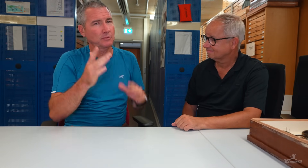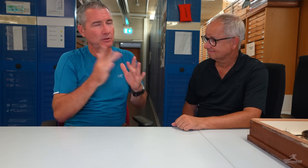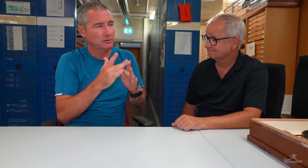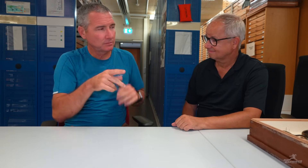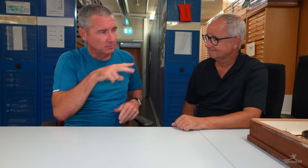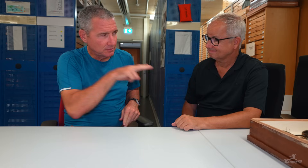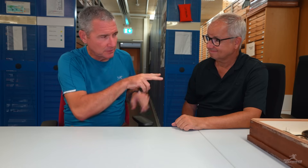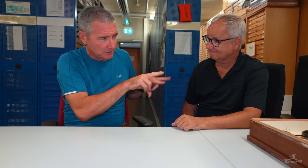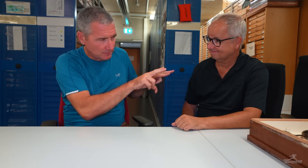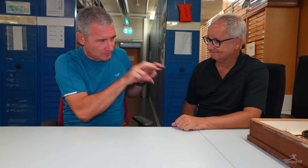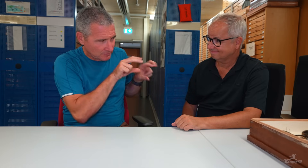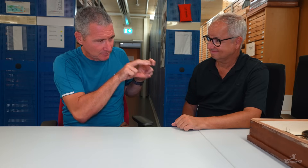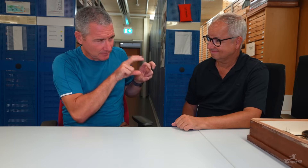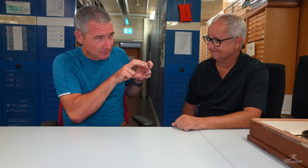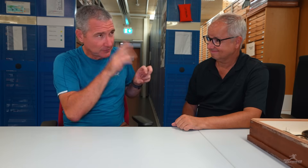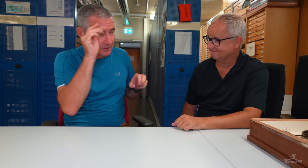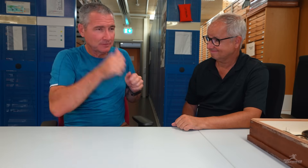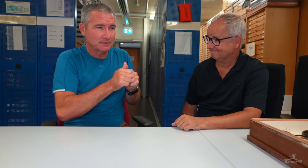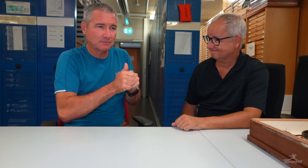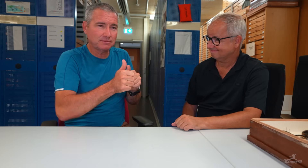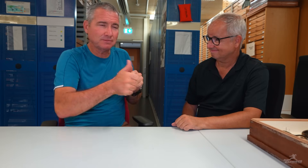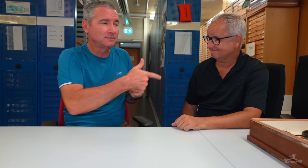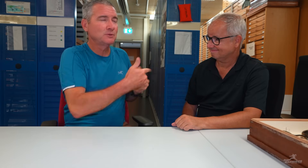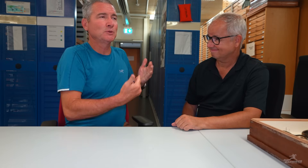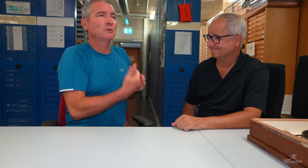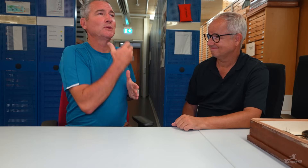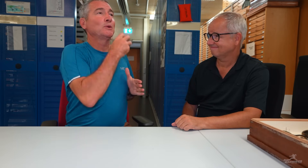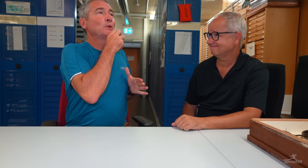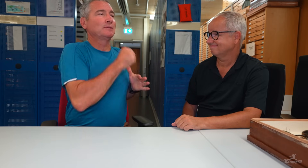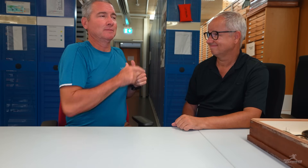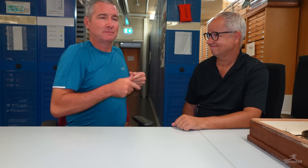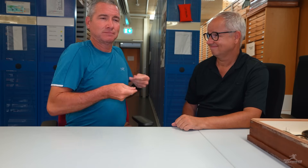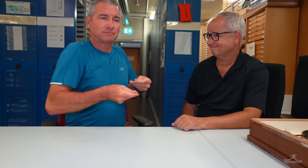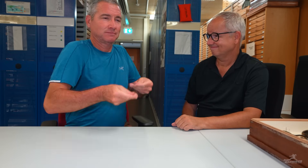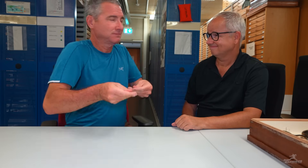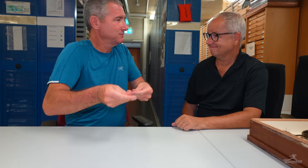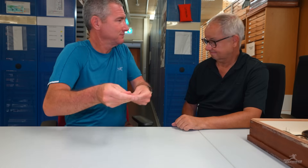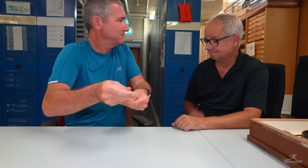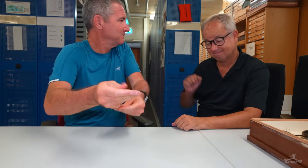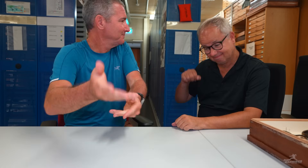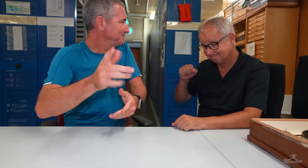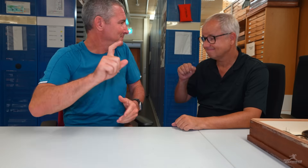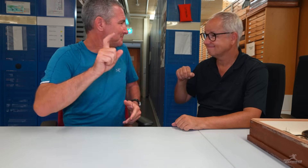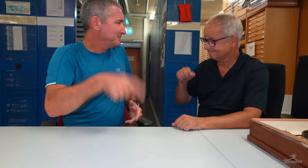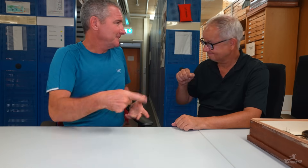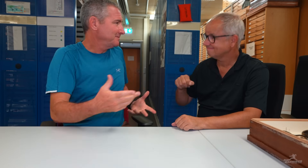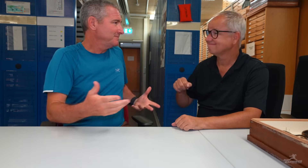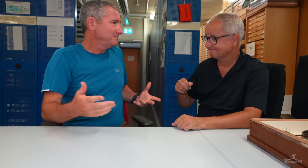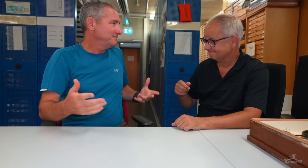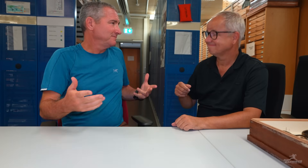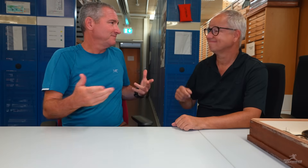They can contact you and pick your brain, that way you can pass on your legacy here. You must! - Yes!